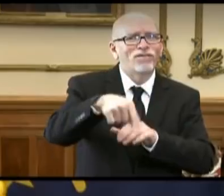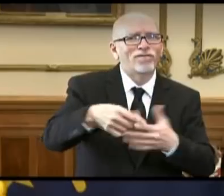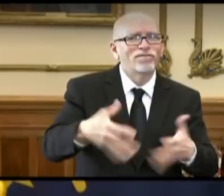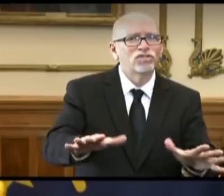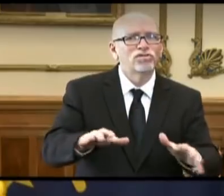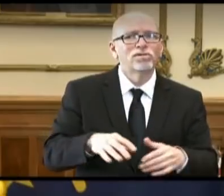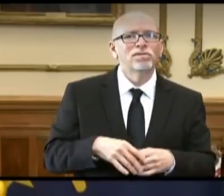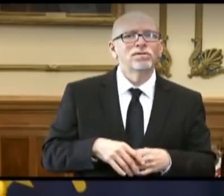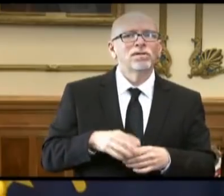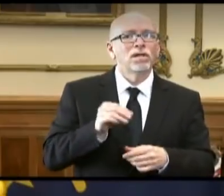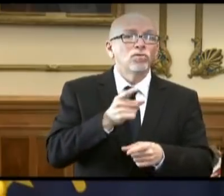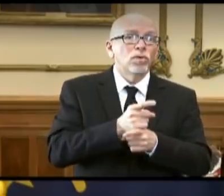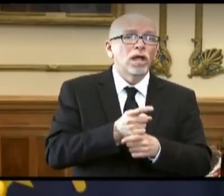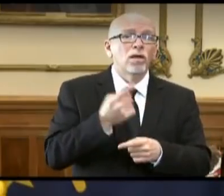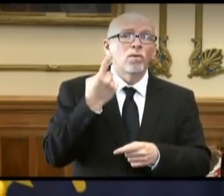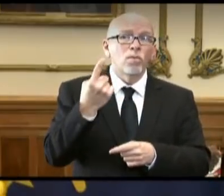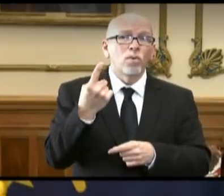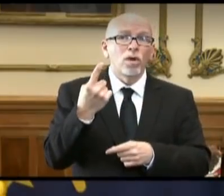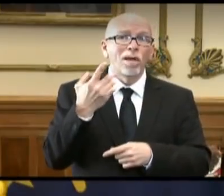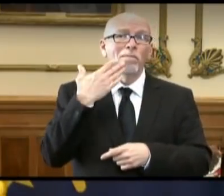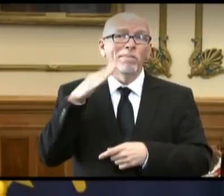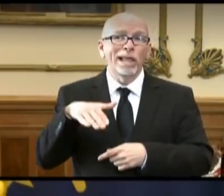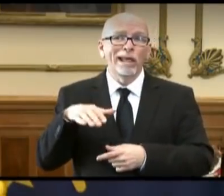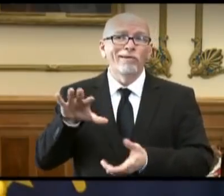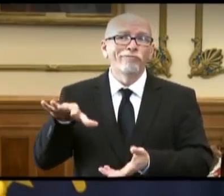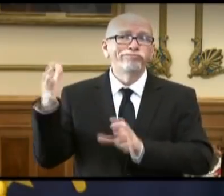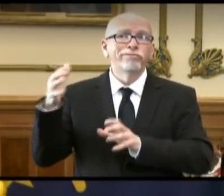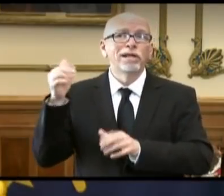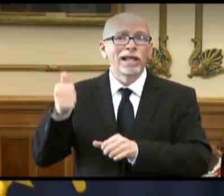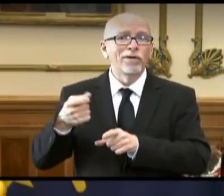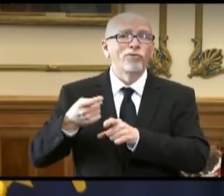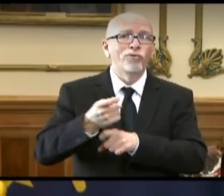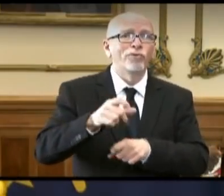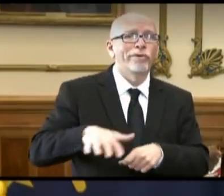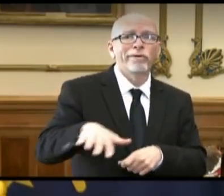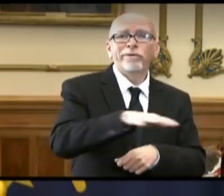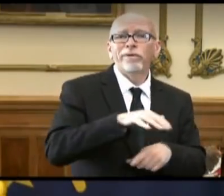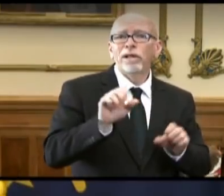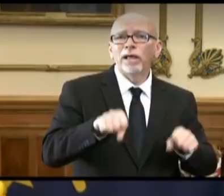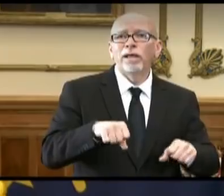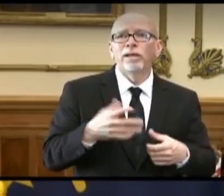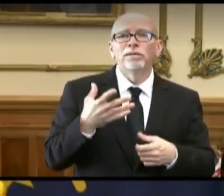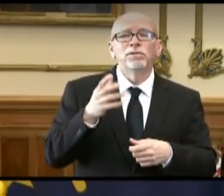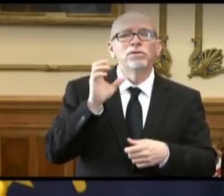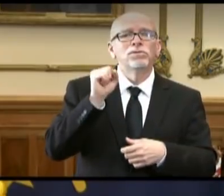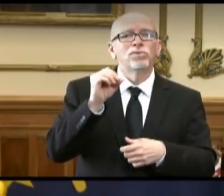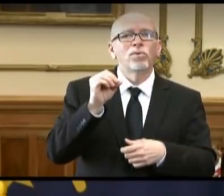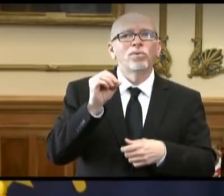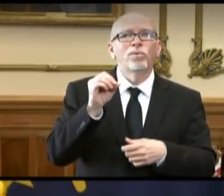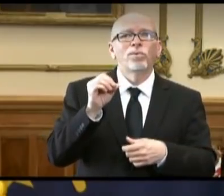IT IS BECAUSE WE WANT TO KEEP YOU SAFE. WE WANT YOUR BUSINESS TO GROW AFTER THIS.